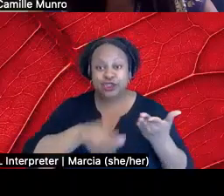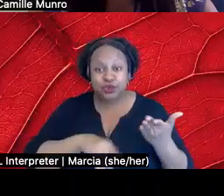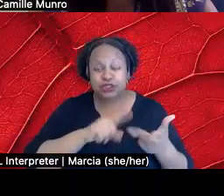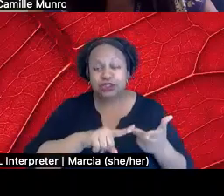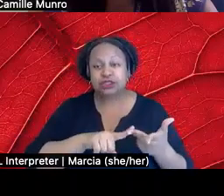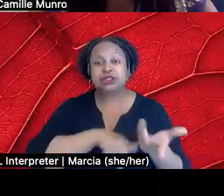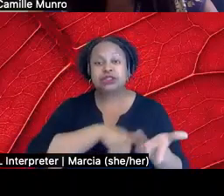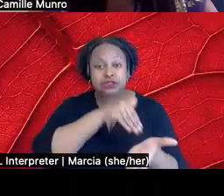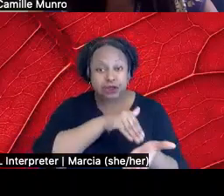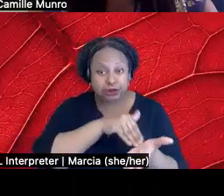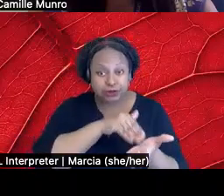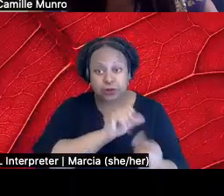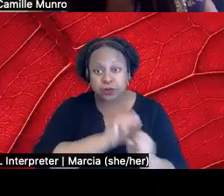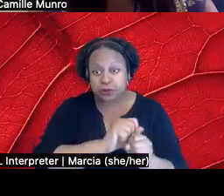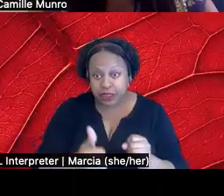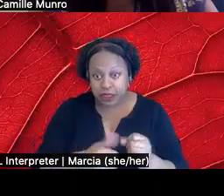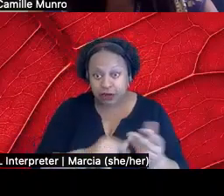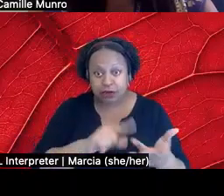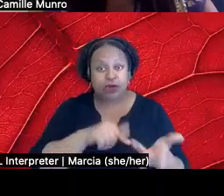As well as physicians out of practice due to disability.